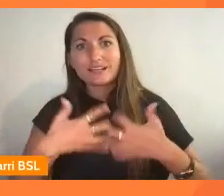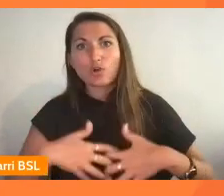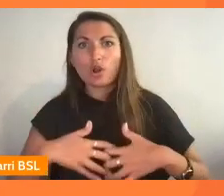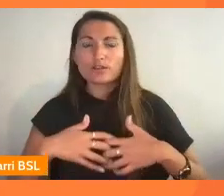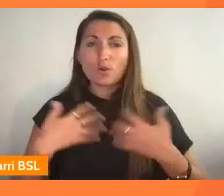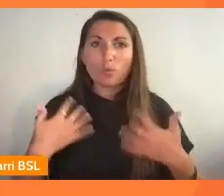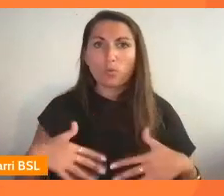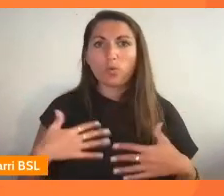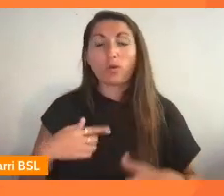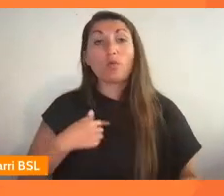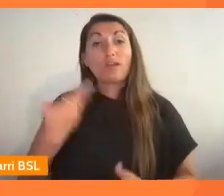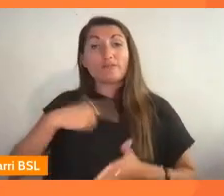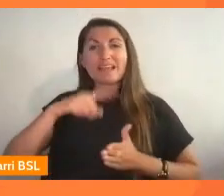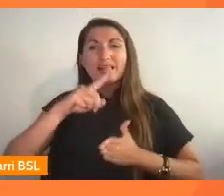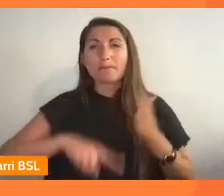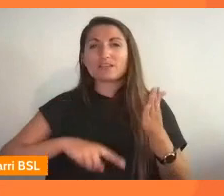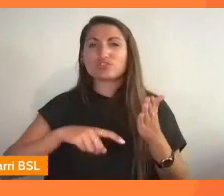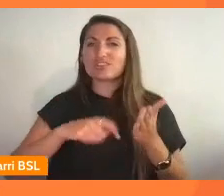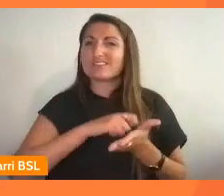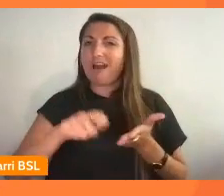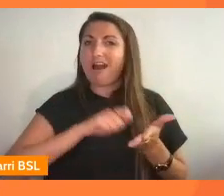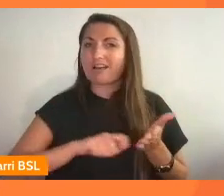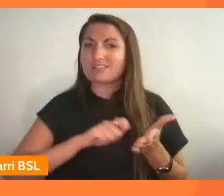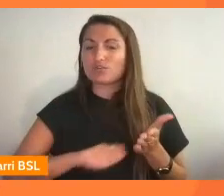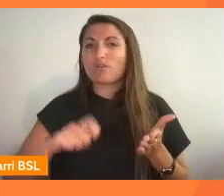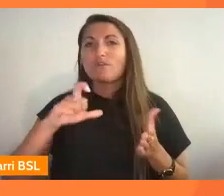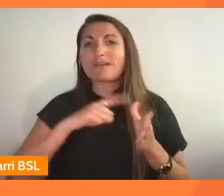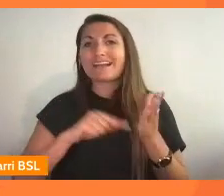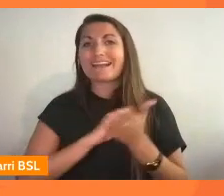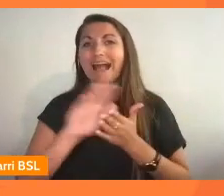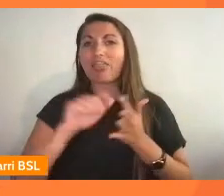one of our other associates, Catherine Allen and she made